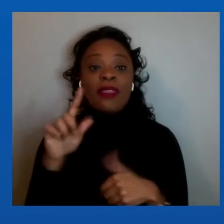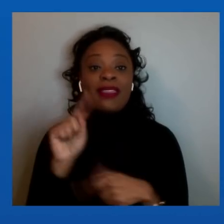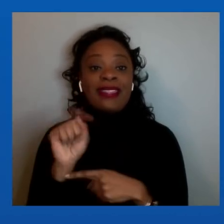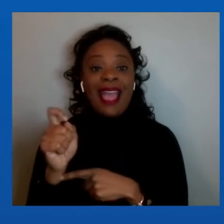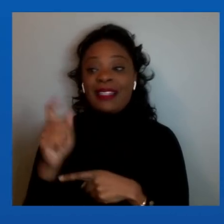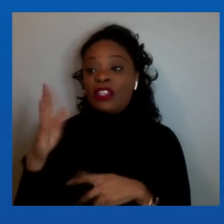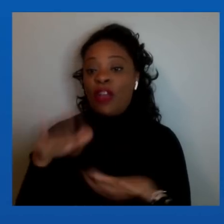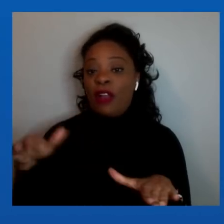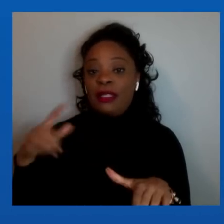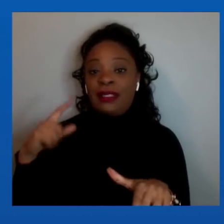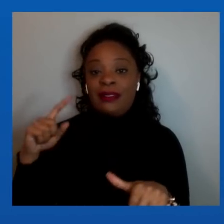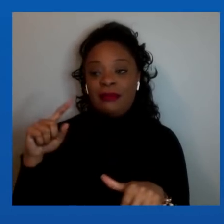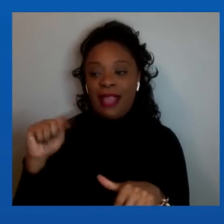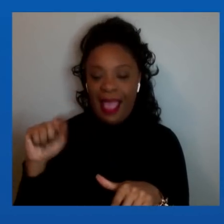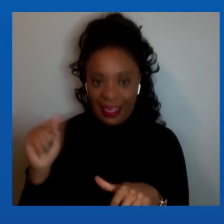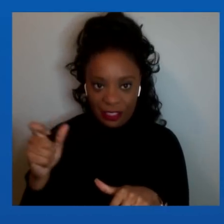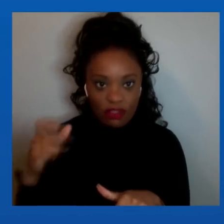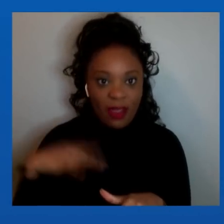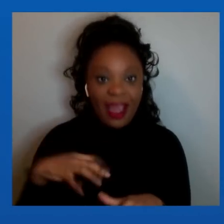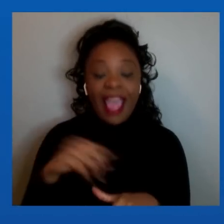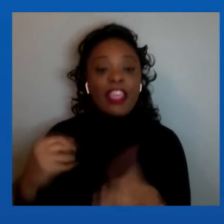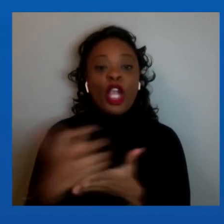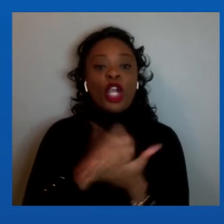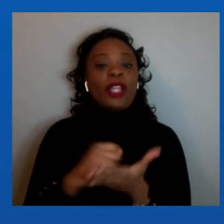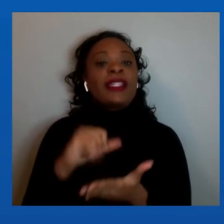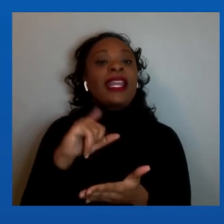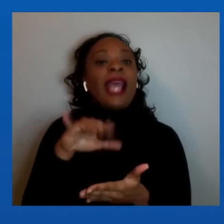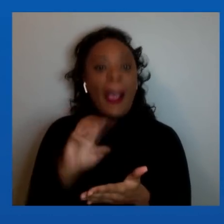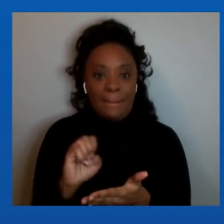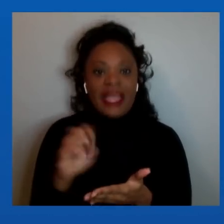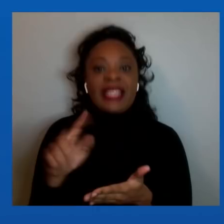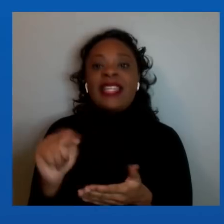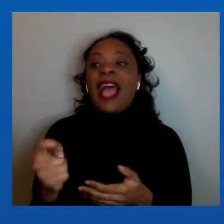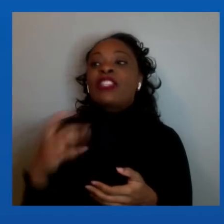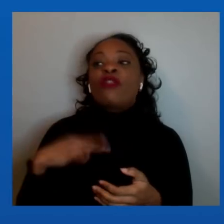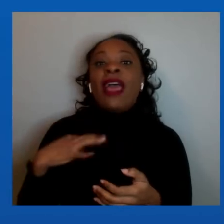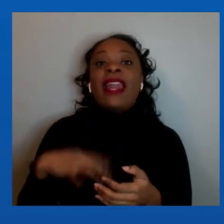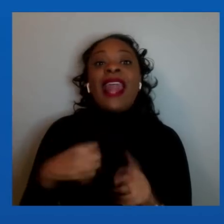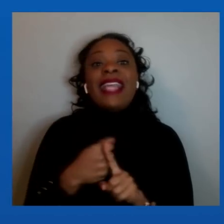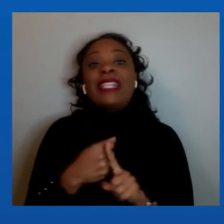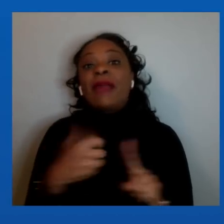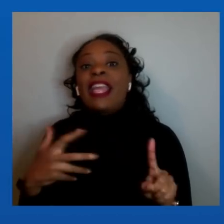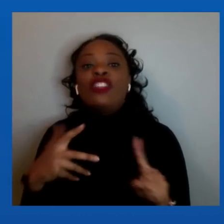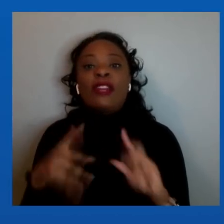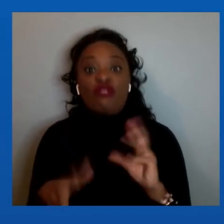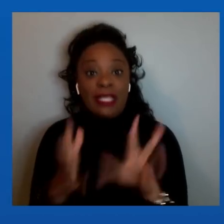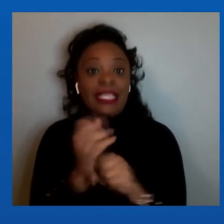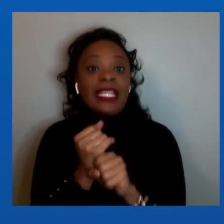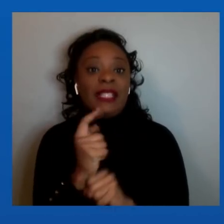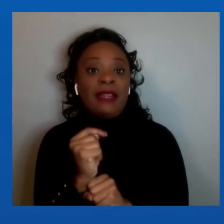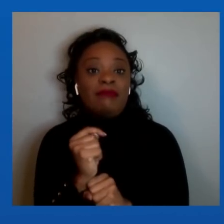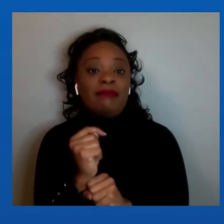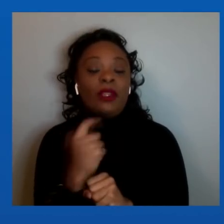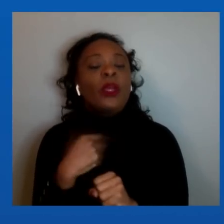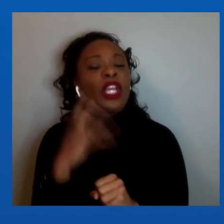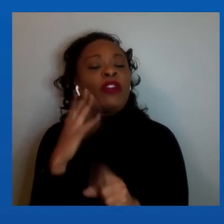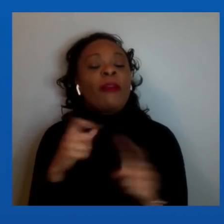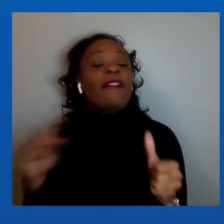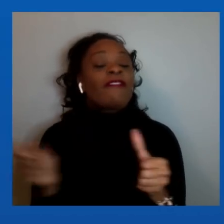and the earned income tax credit expansion receive them. Now we knew from our first Child Tax Credit Awareness Day